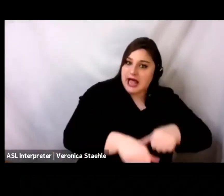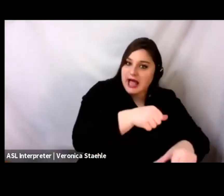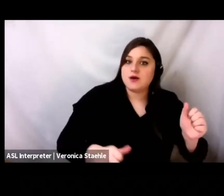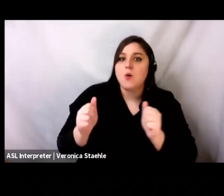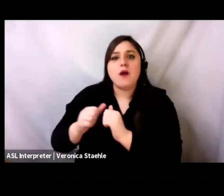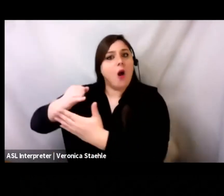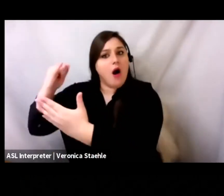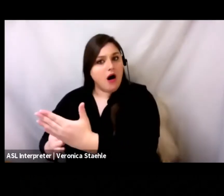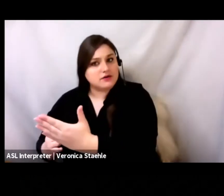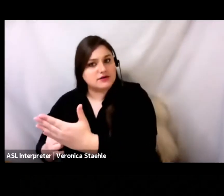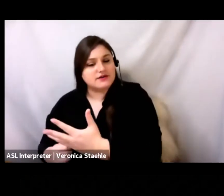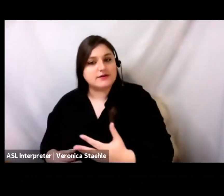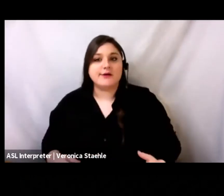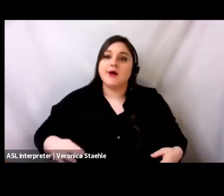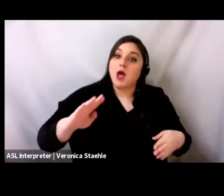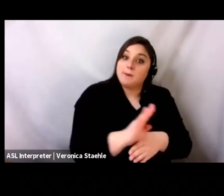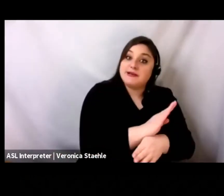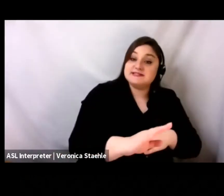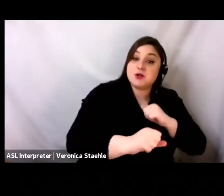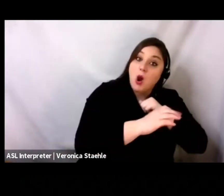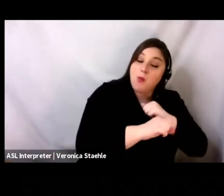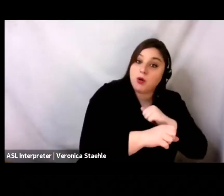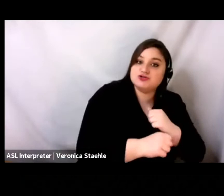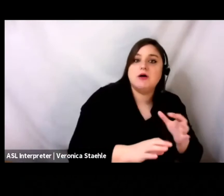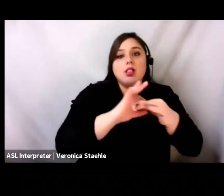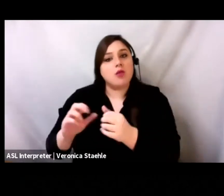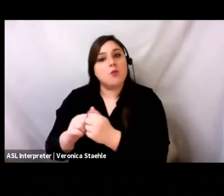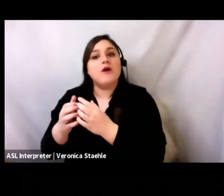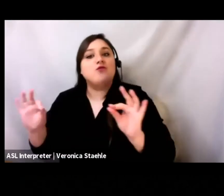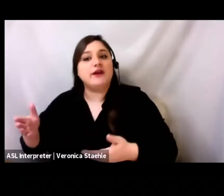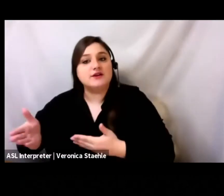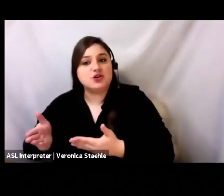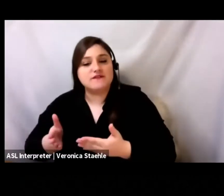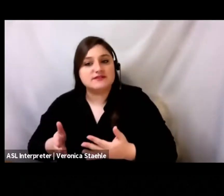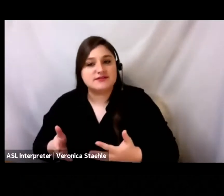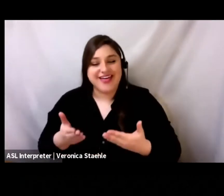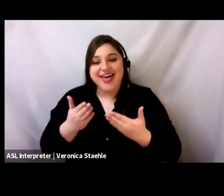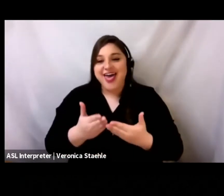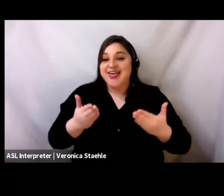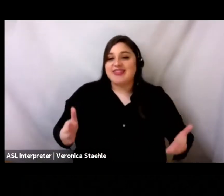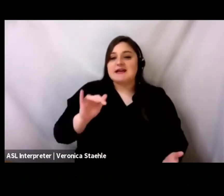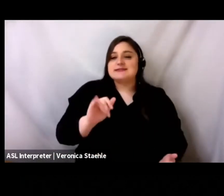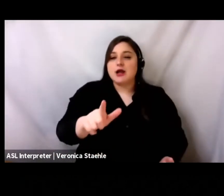with free services. Really visioning outside of the established norms that allowed the projects to